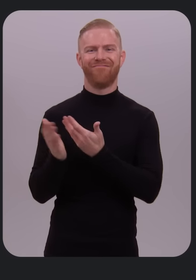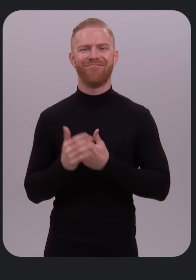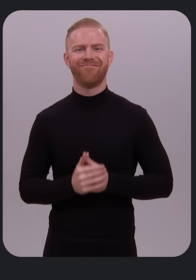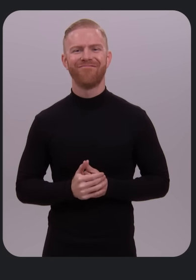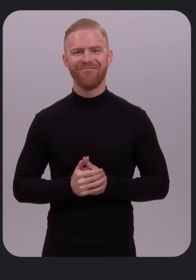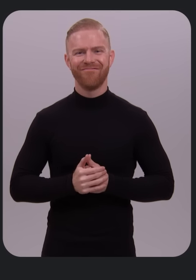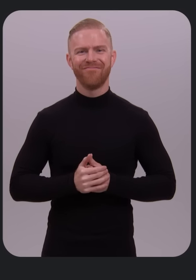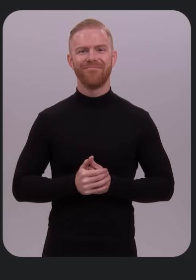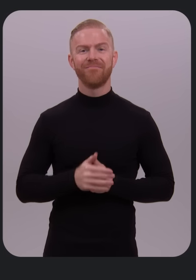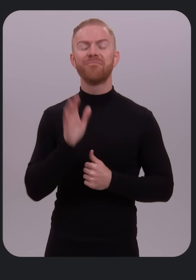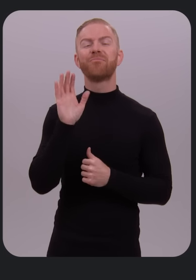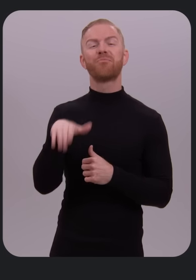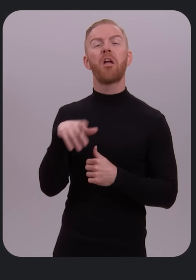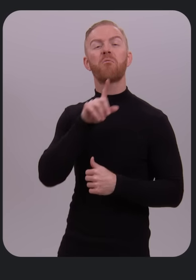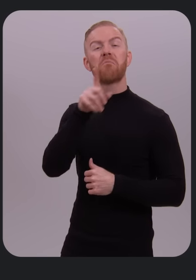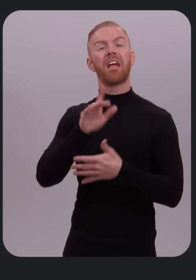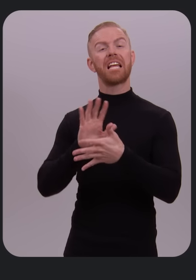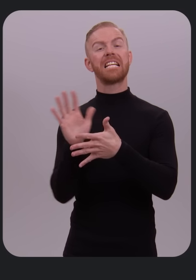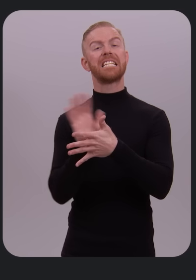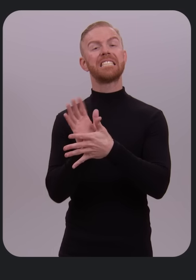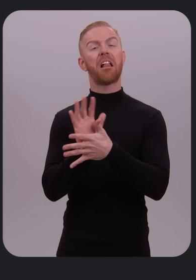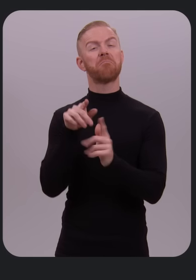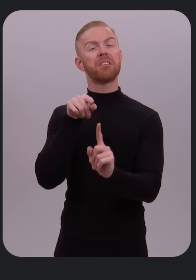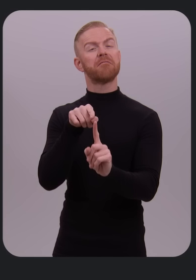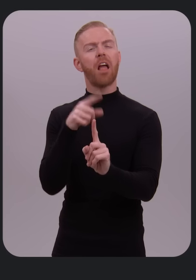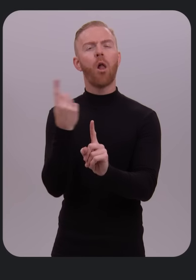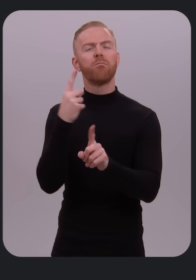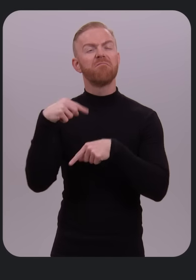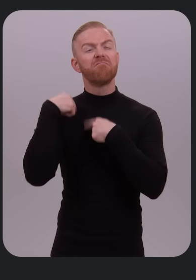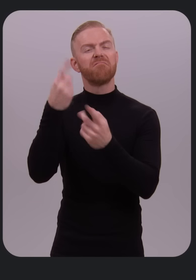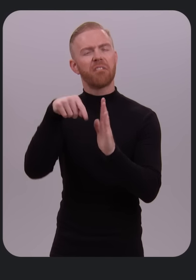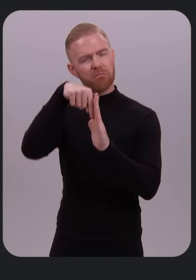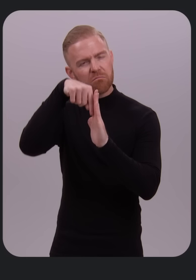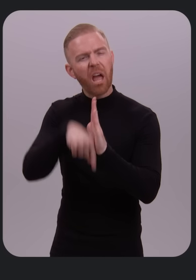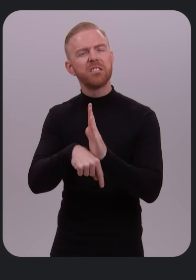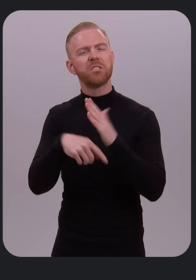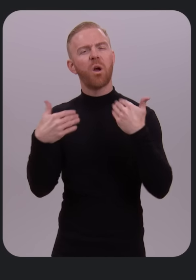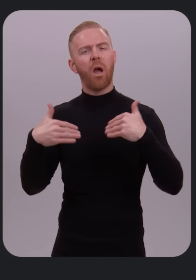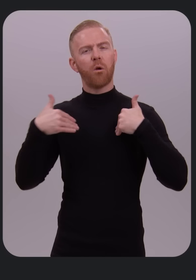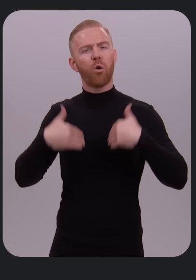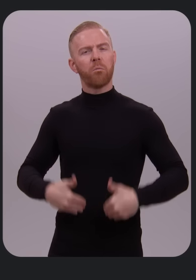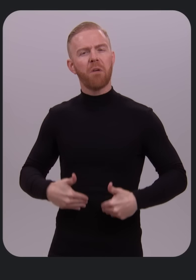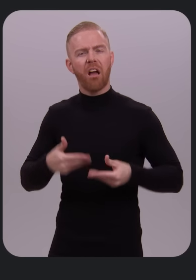Film has always been this deeply human act of connecting people with each other's stories.